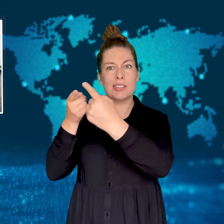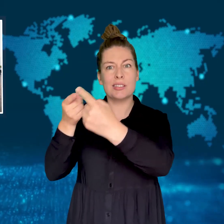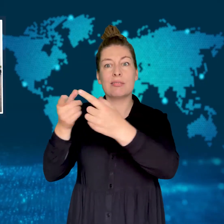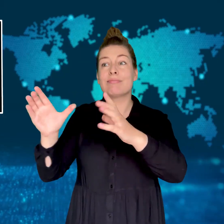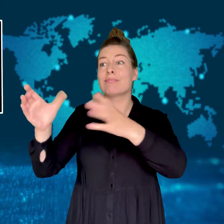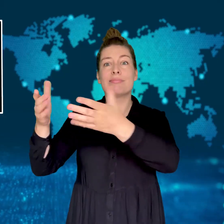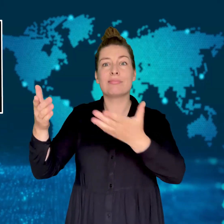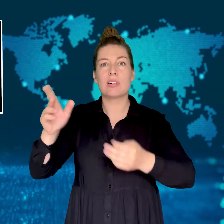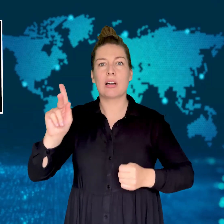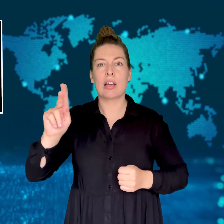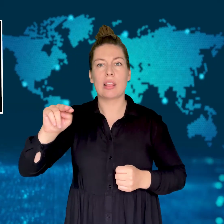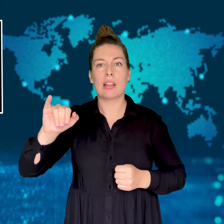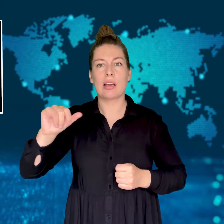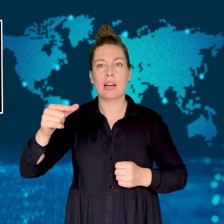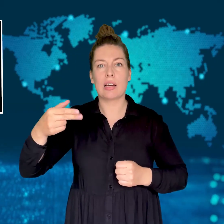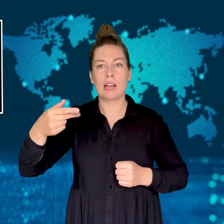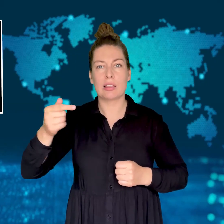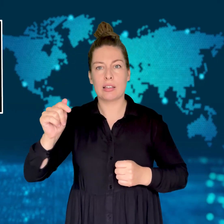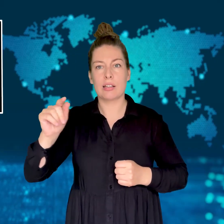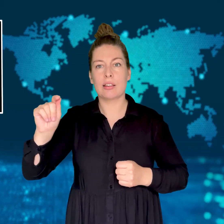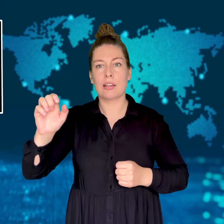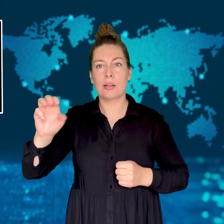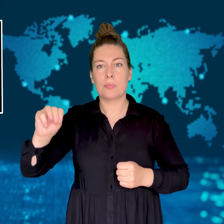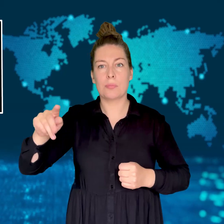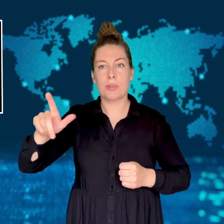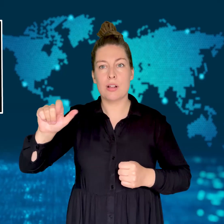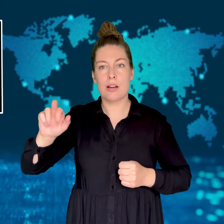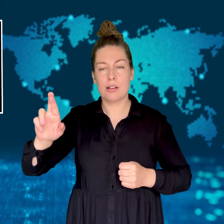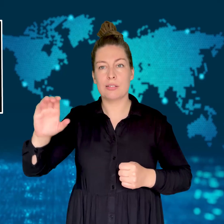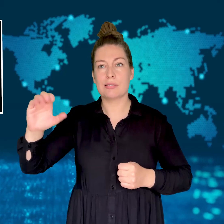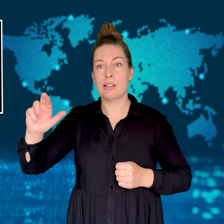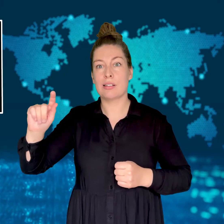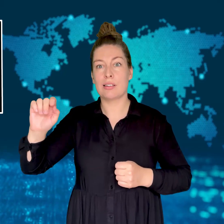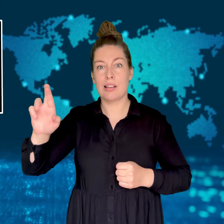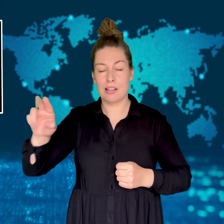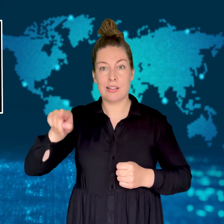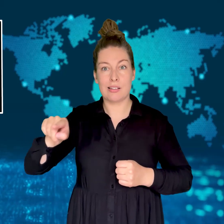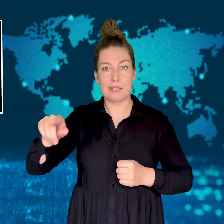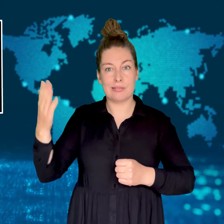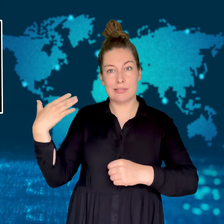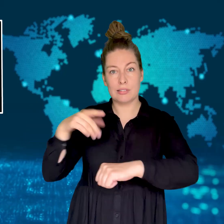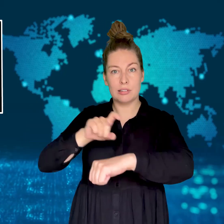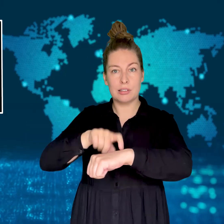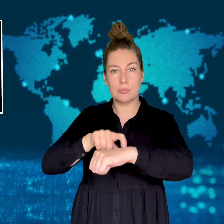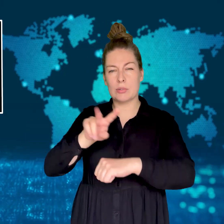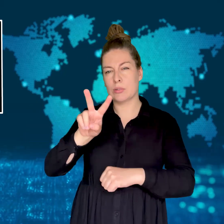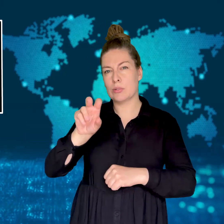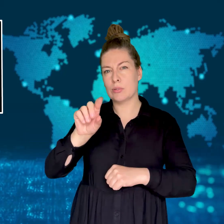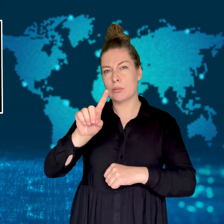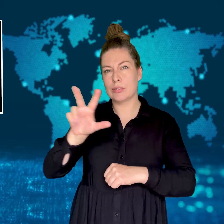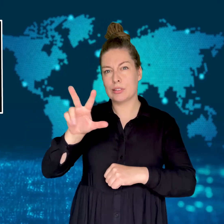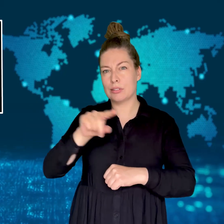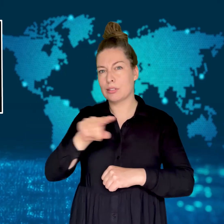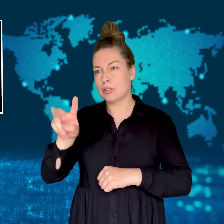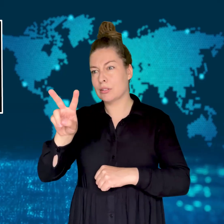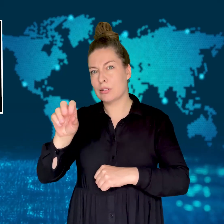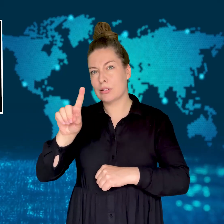Together they drove the Knights Templar cartel out of the state in 2013 and 2014.